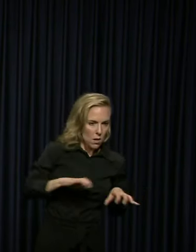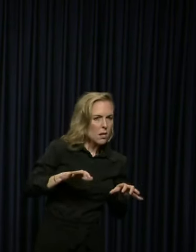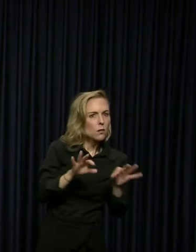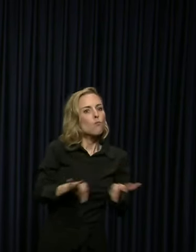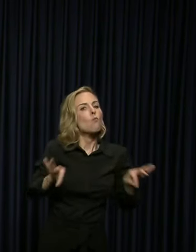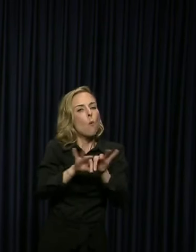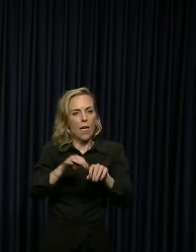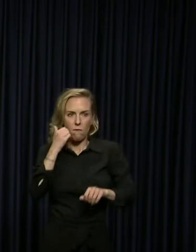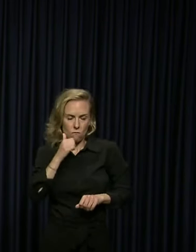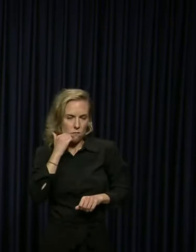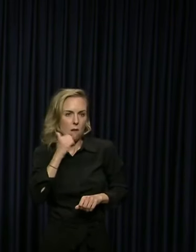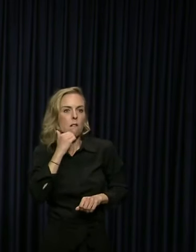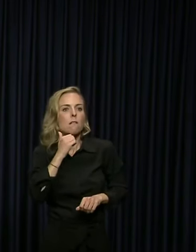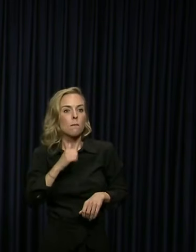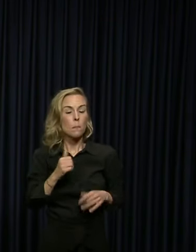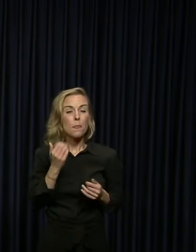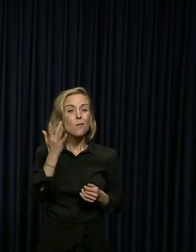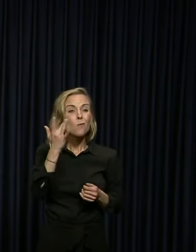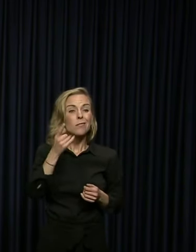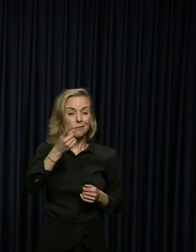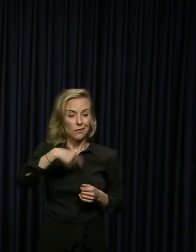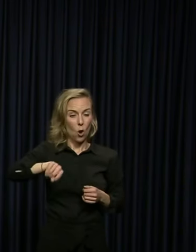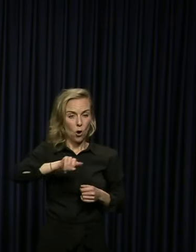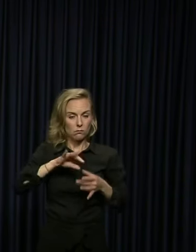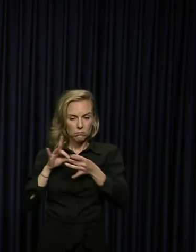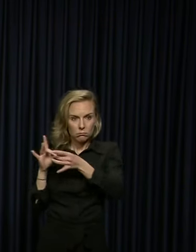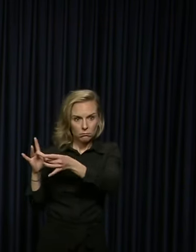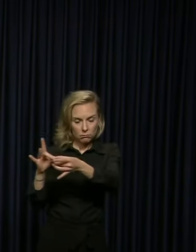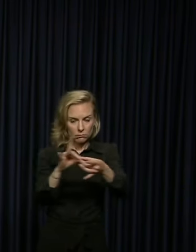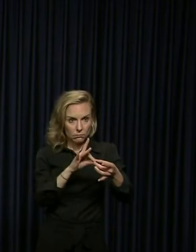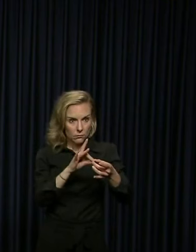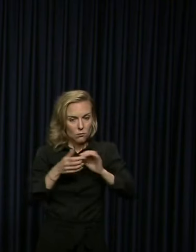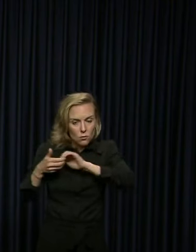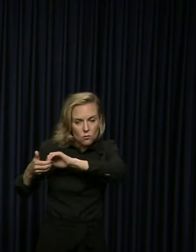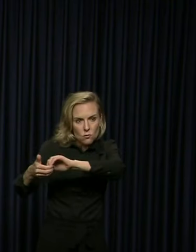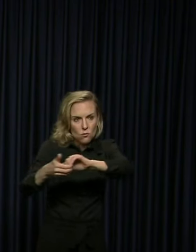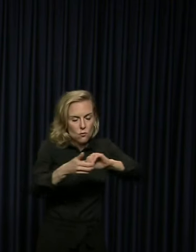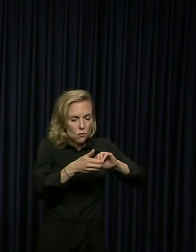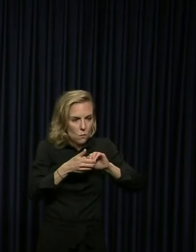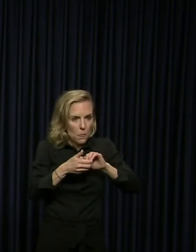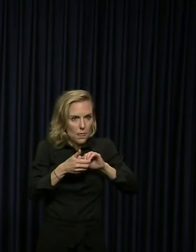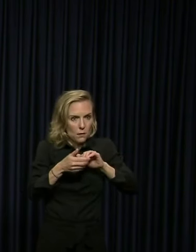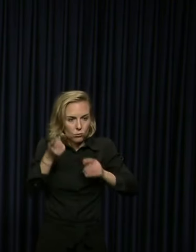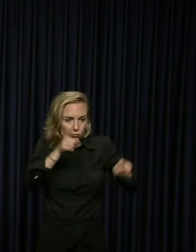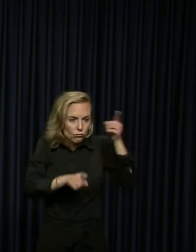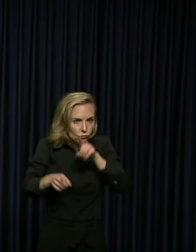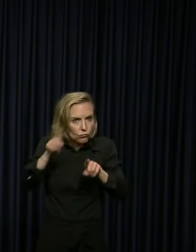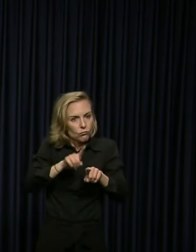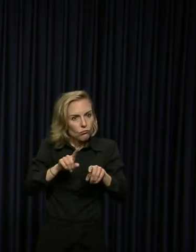FOR GROCERIES OR OTHER SUPPLIES, YOU OUGHT TO BE AT HOME.